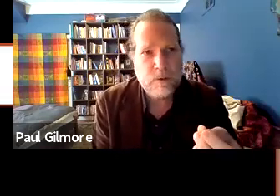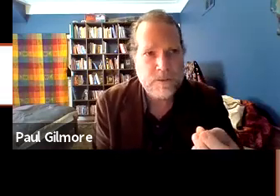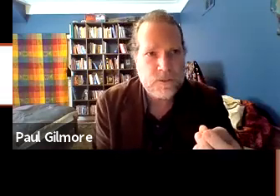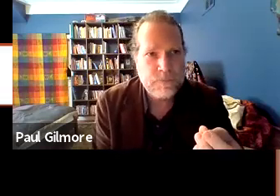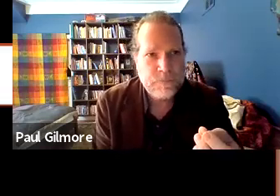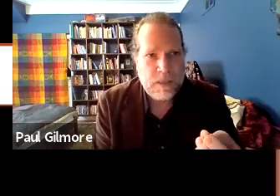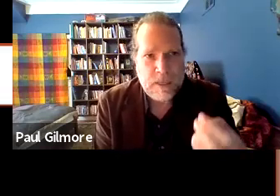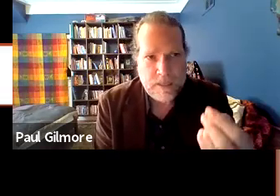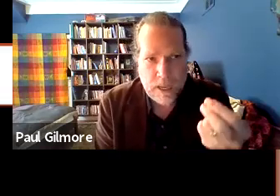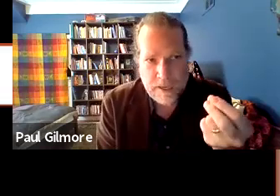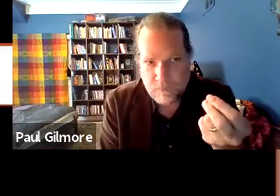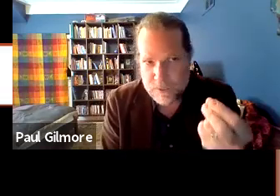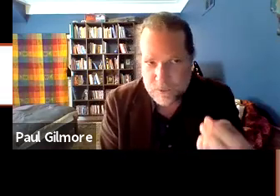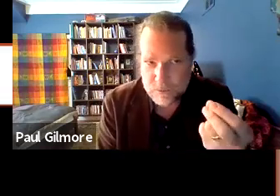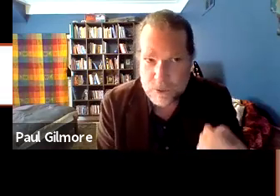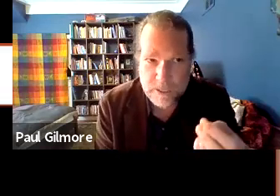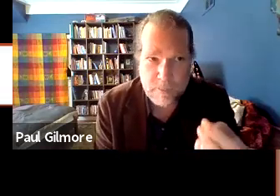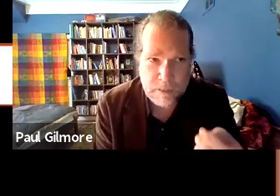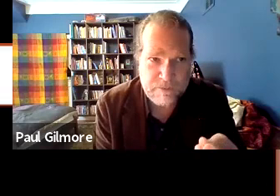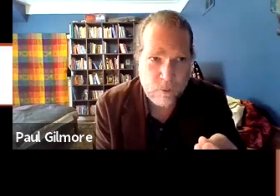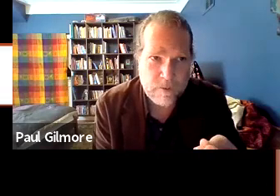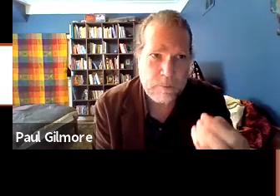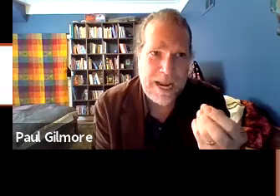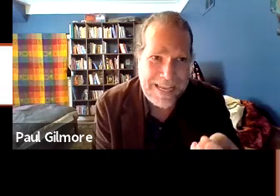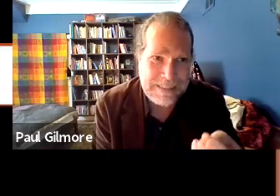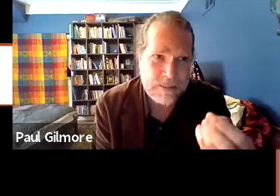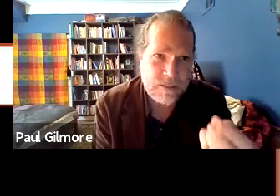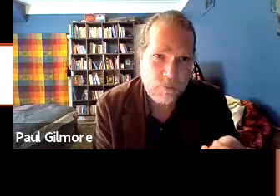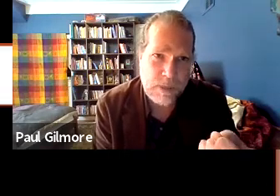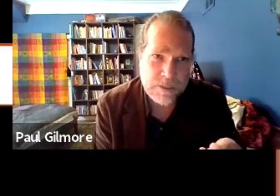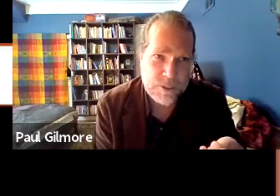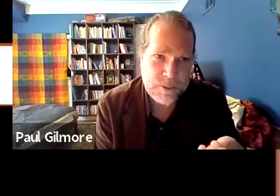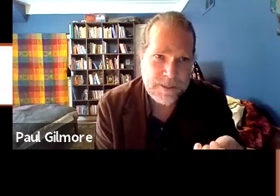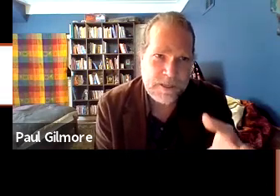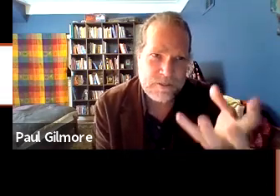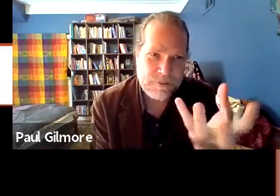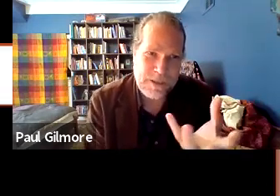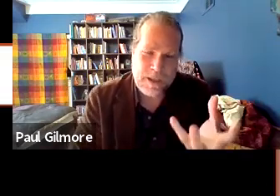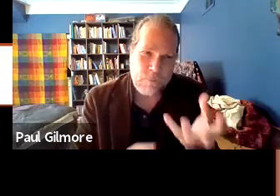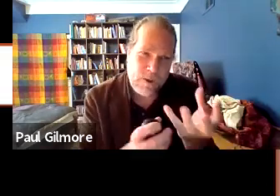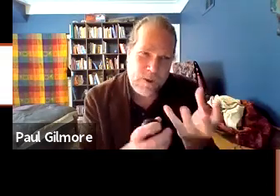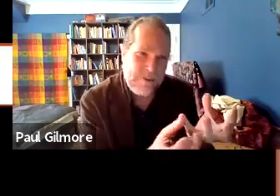immigrants that I was talking about before that were heated so much. So on the one hand,